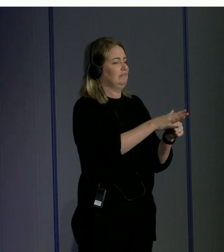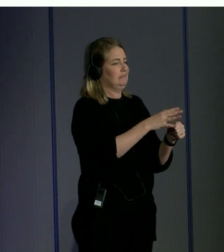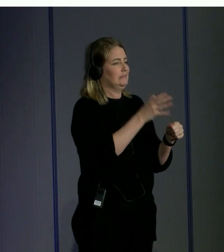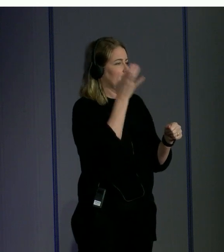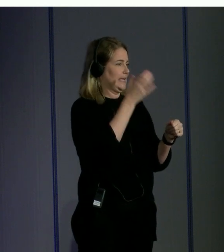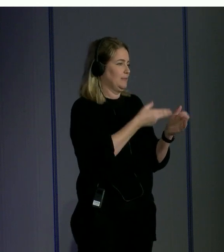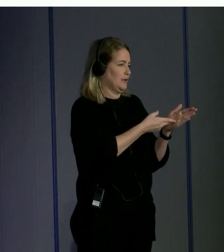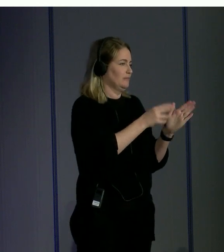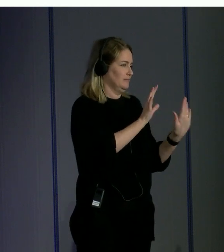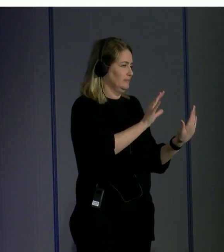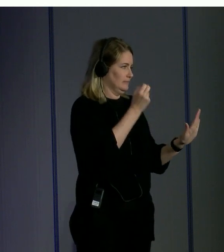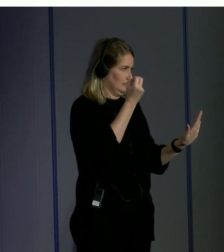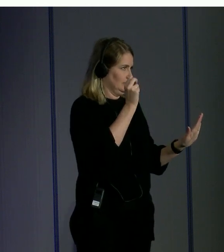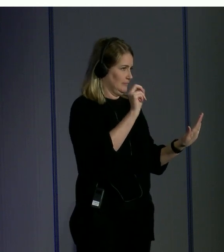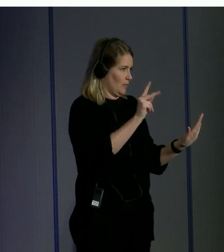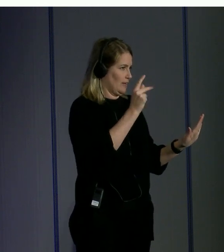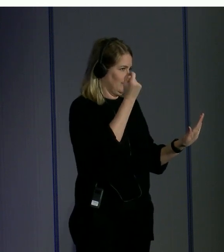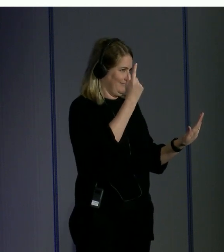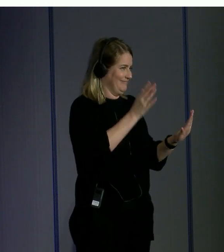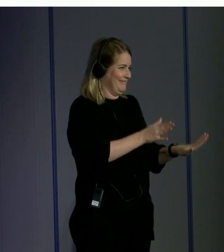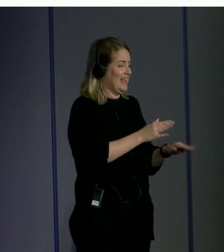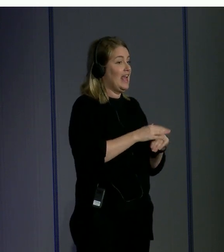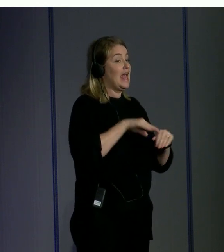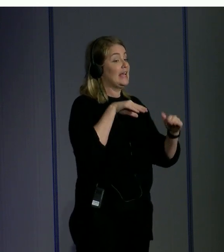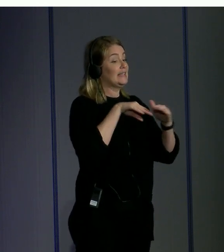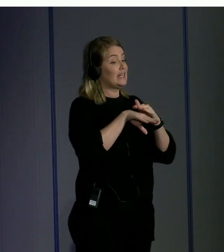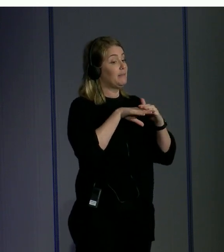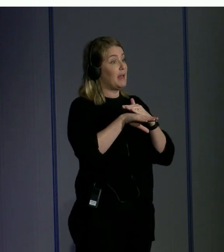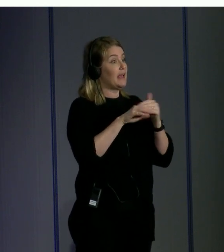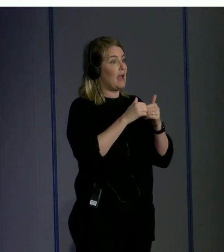Let's talk about accessibility and how accessibility plays into that.